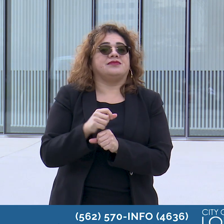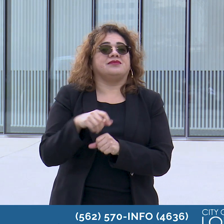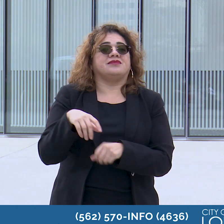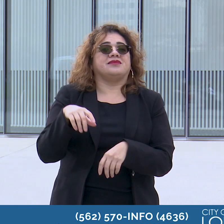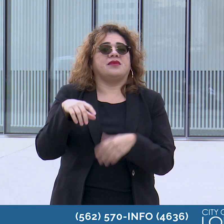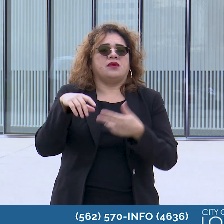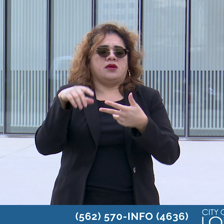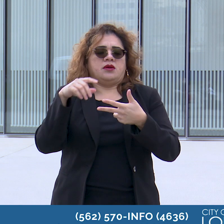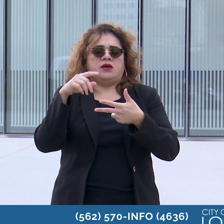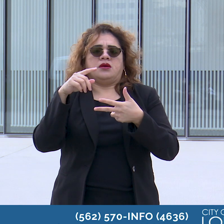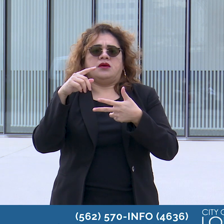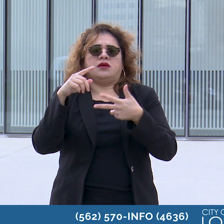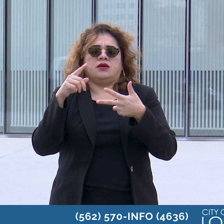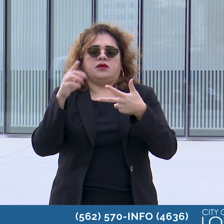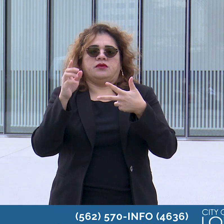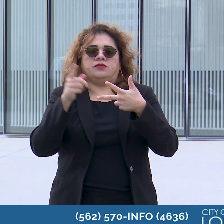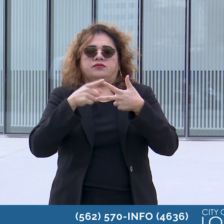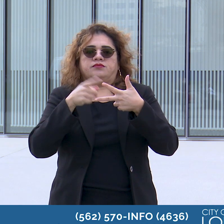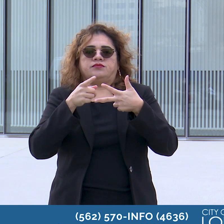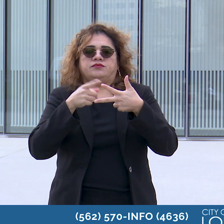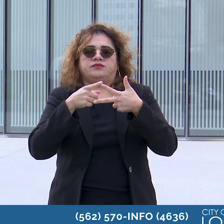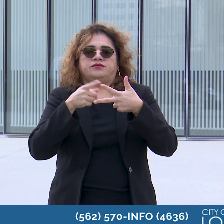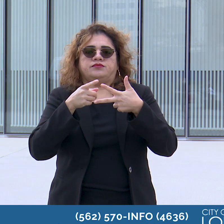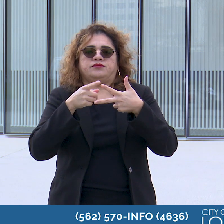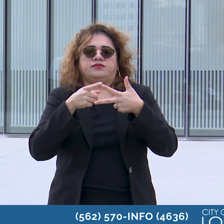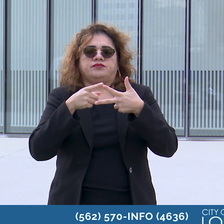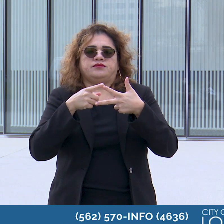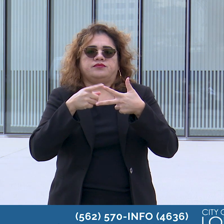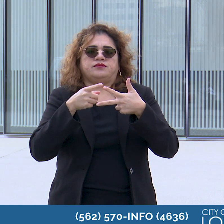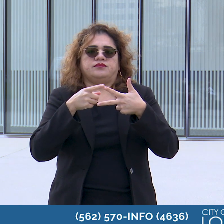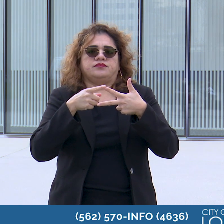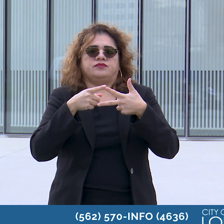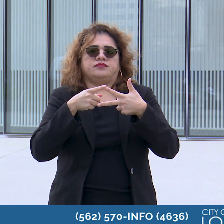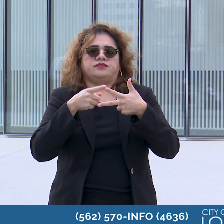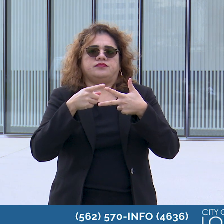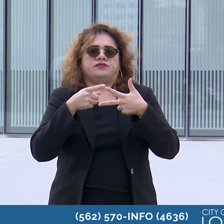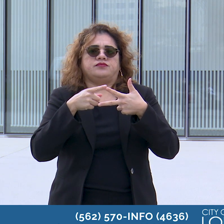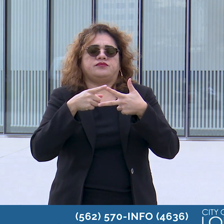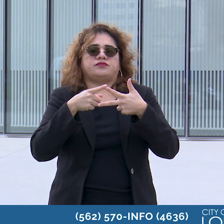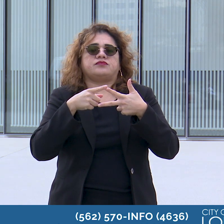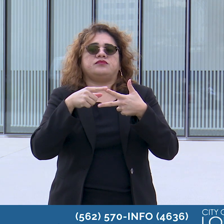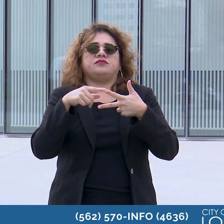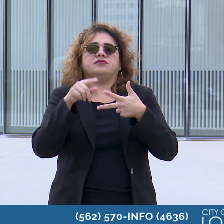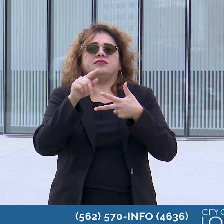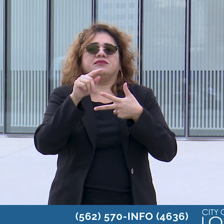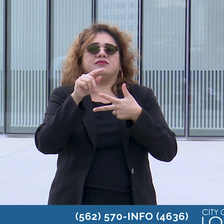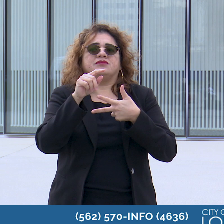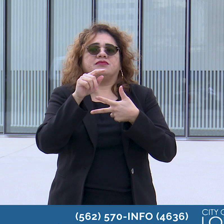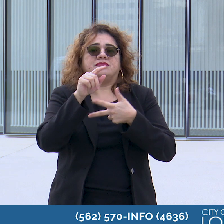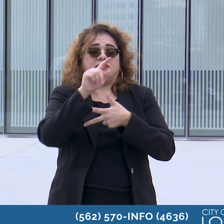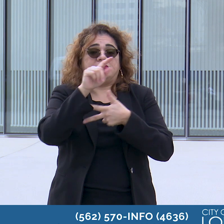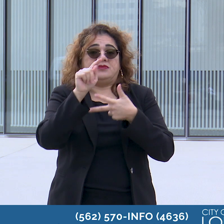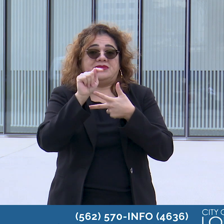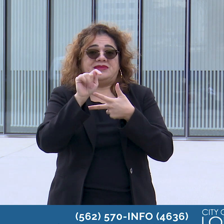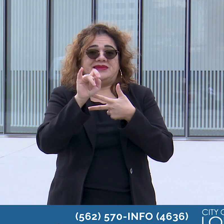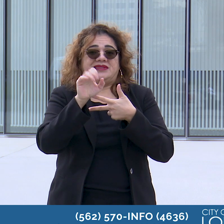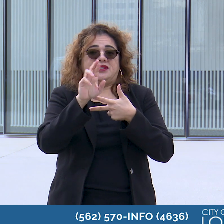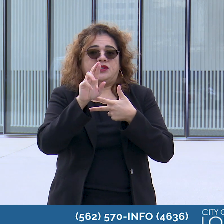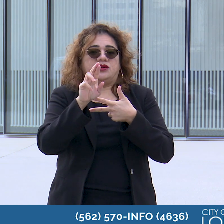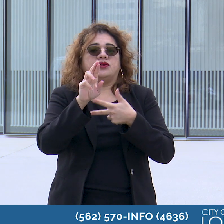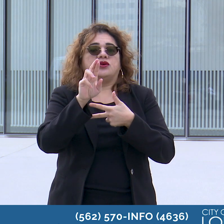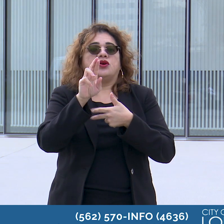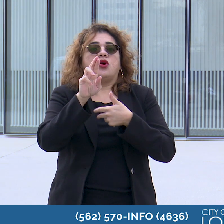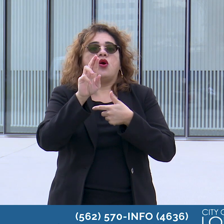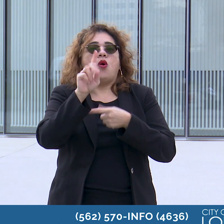A which is, which they're calling the second tier of 1A so tier 1 and tier 2 of 1A.